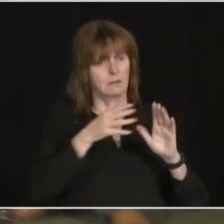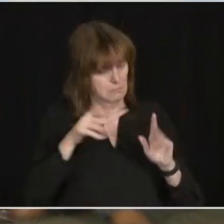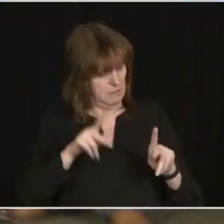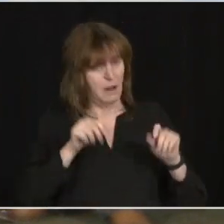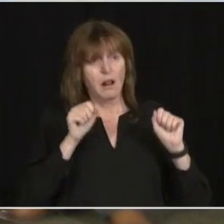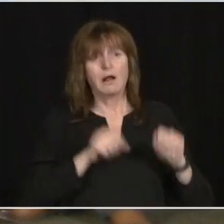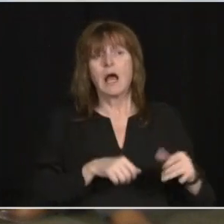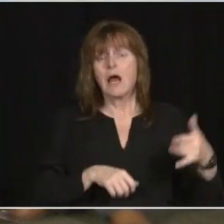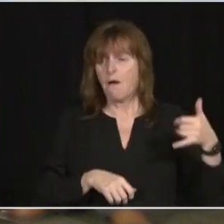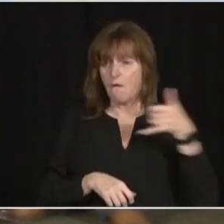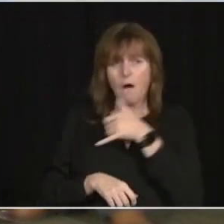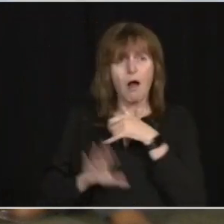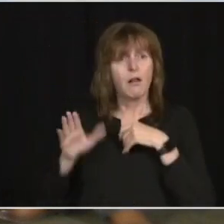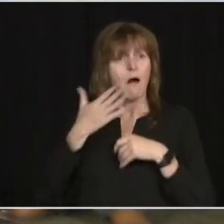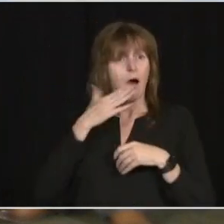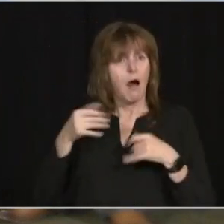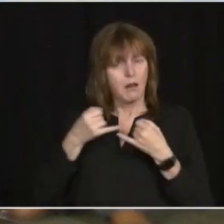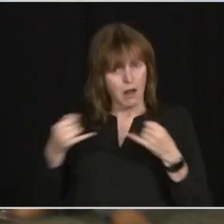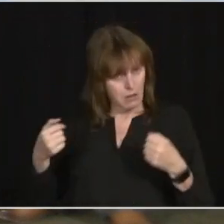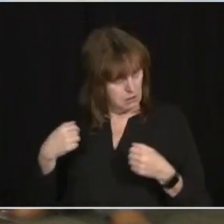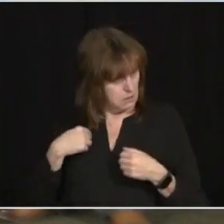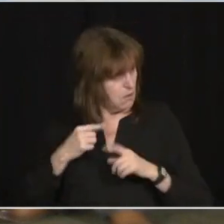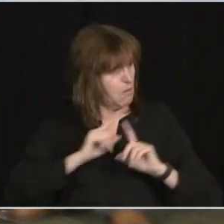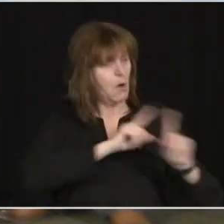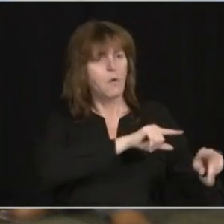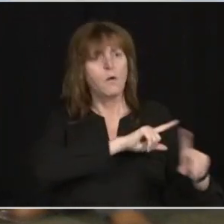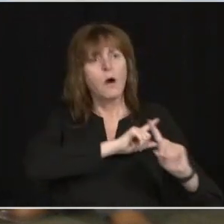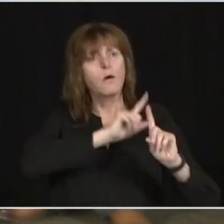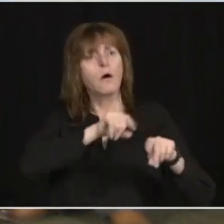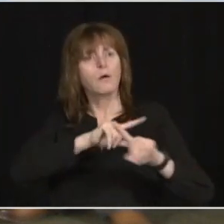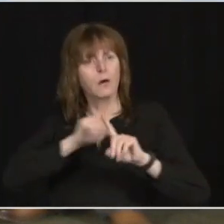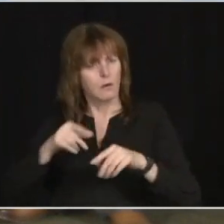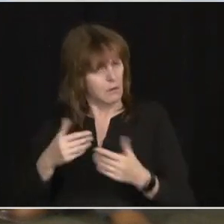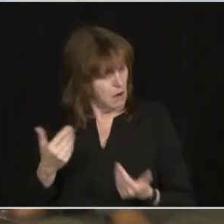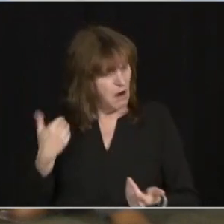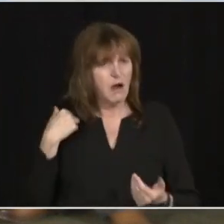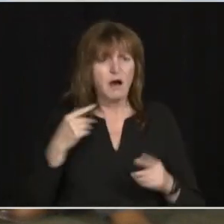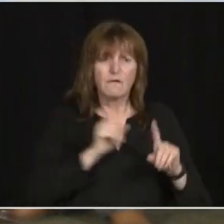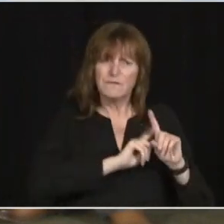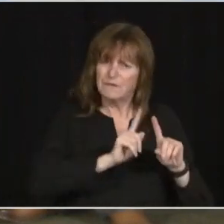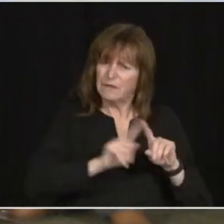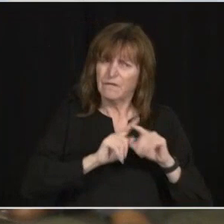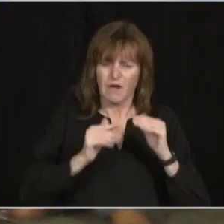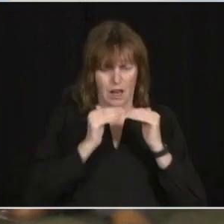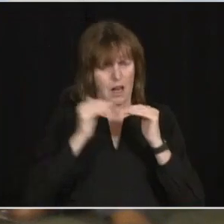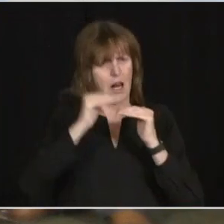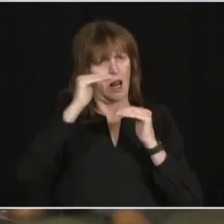We have multiple layers of inspection. I think it is unfortunately misleading to the public to